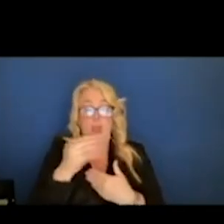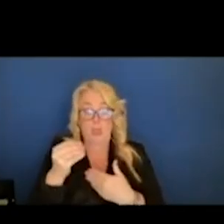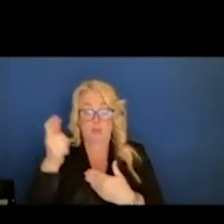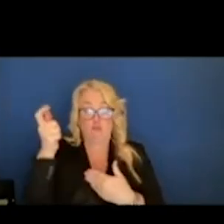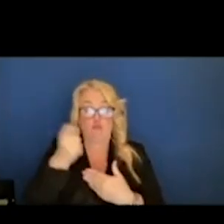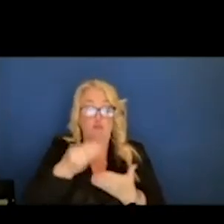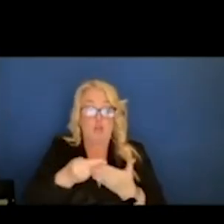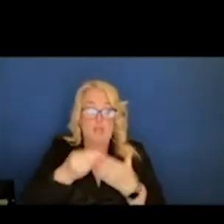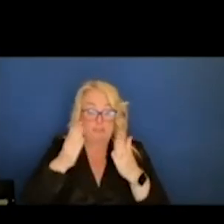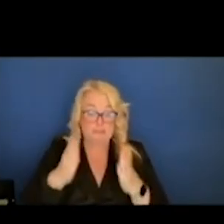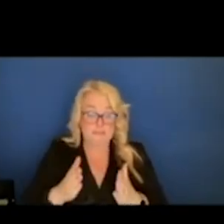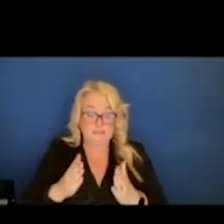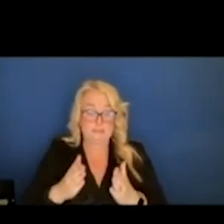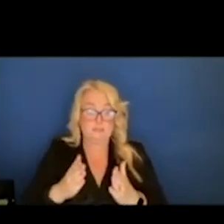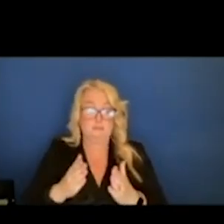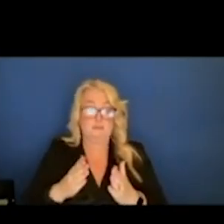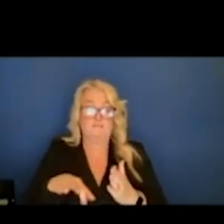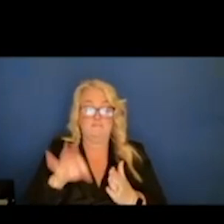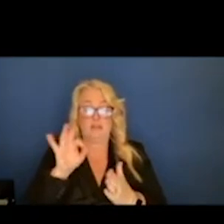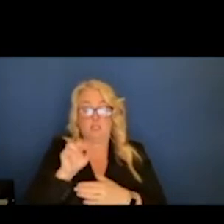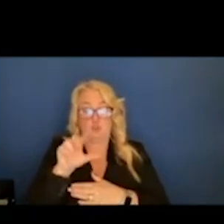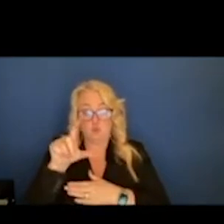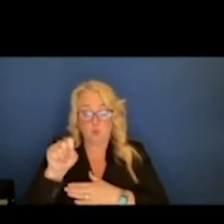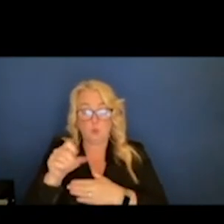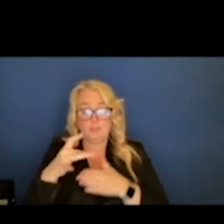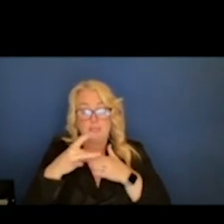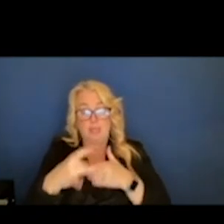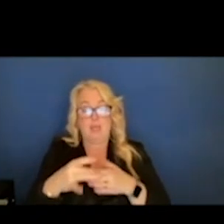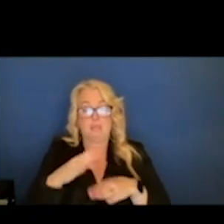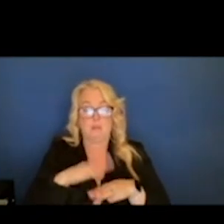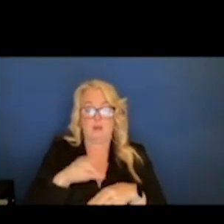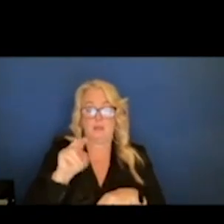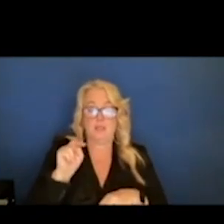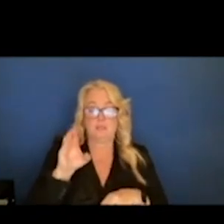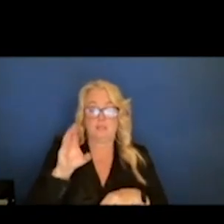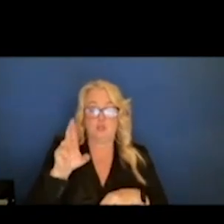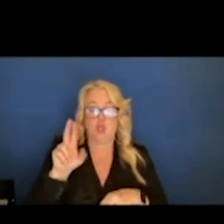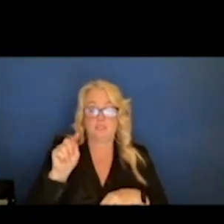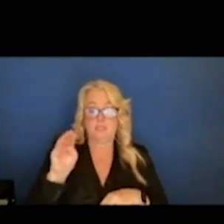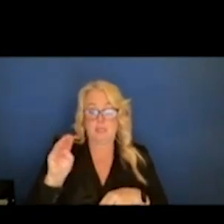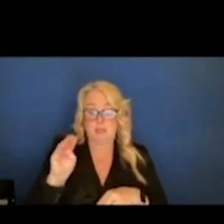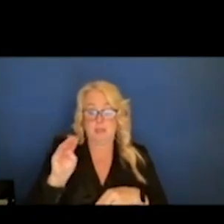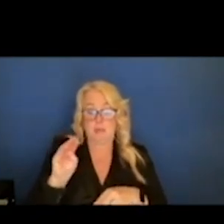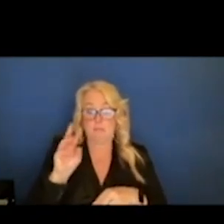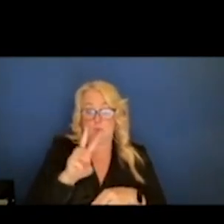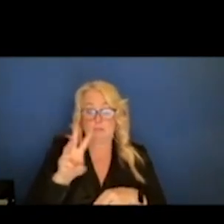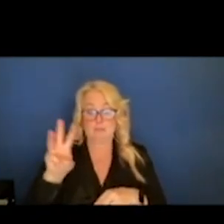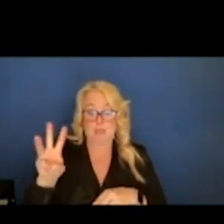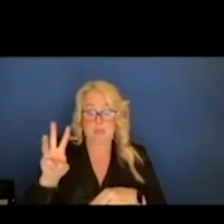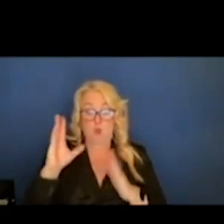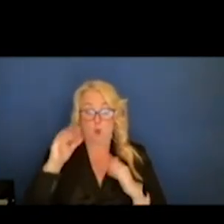and grantees to discovering tools and guides on the NCRTM website, we hope you’ve gained